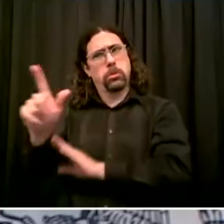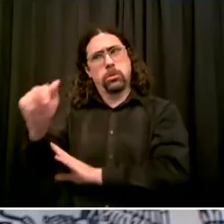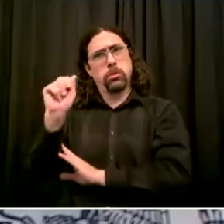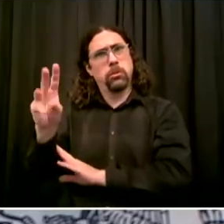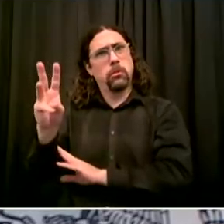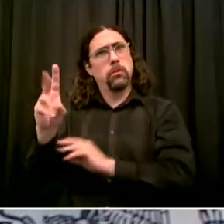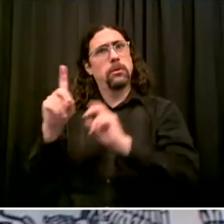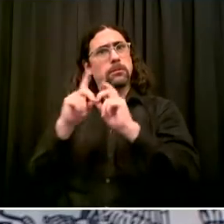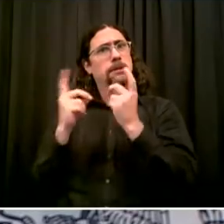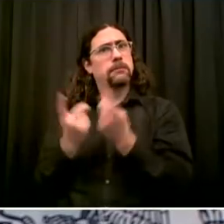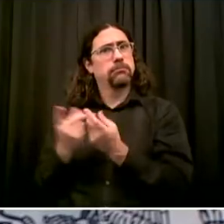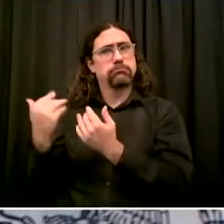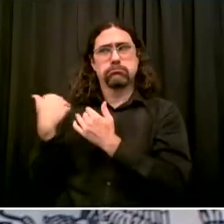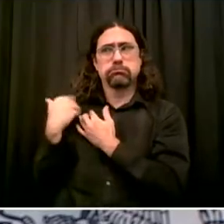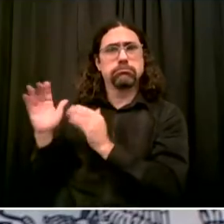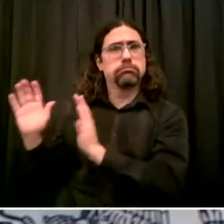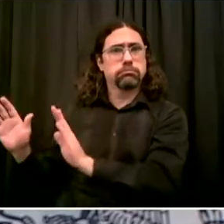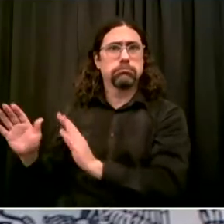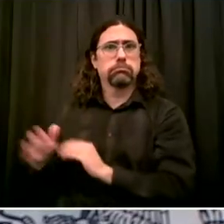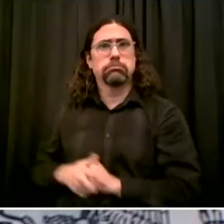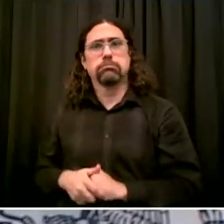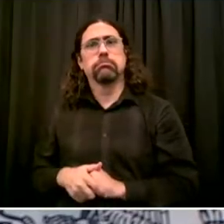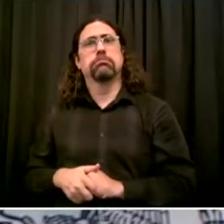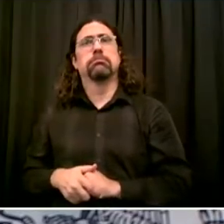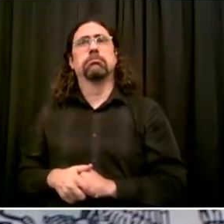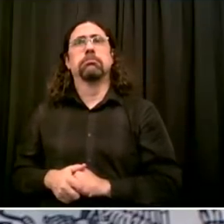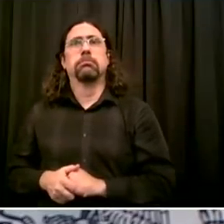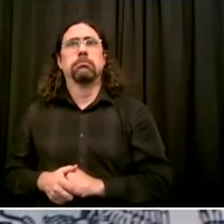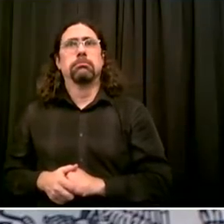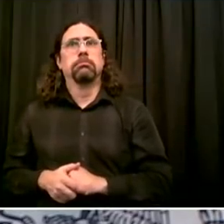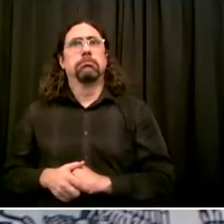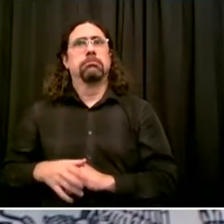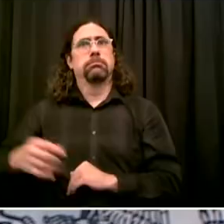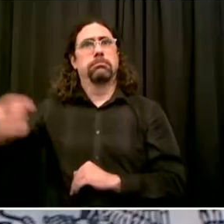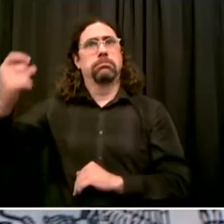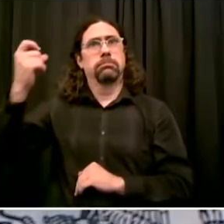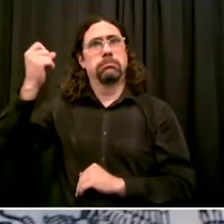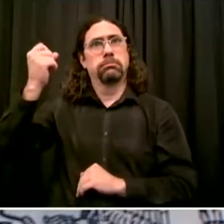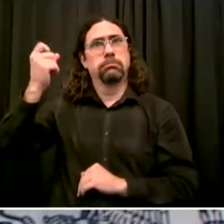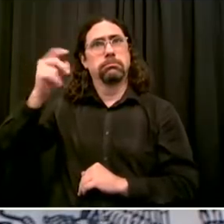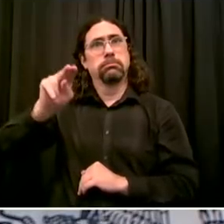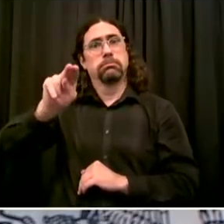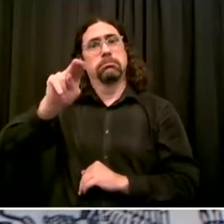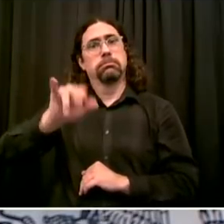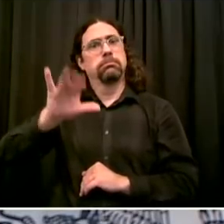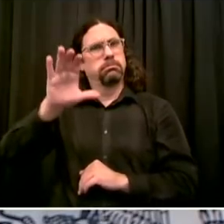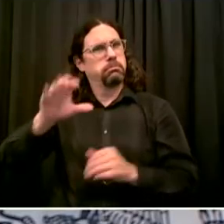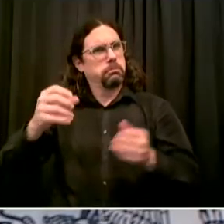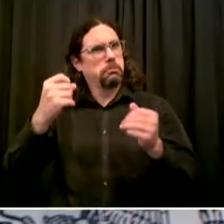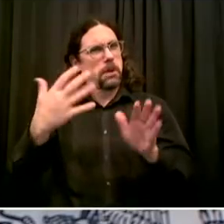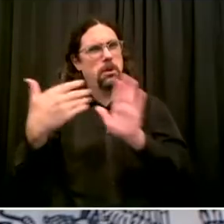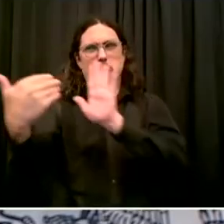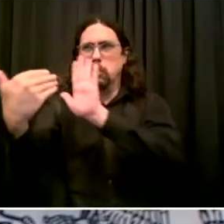HANDLE TT.HA THERE ARE SPIFNG APPROACHES WHEN IT COMES TO SOMEONE WHO PLAYS THE ROLE OF CHIEF EXECUTIVE OF THE